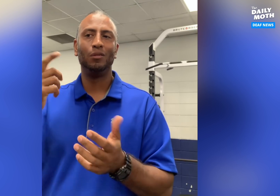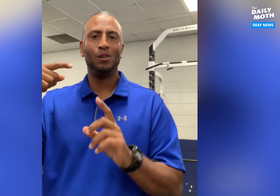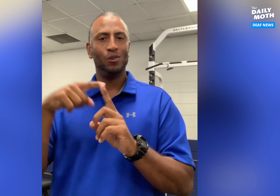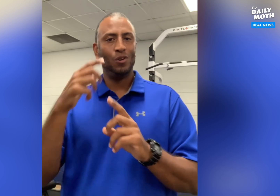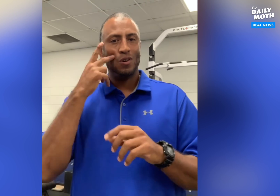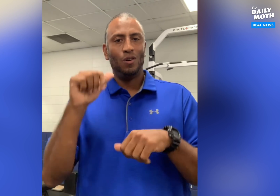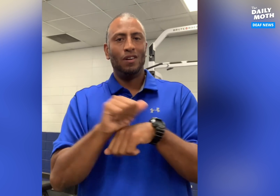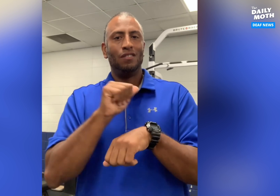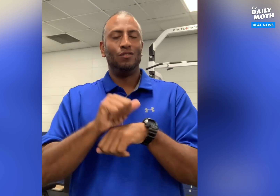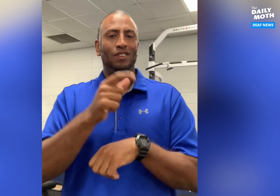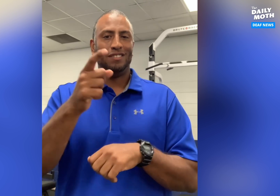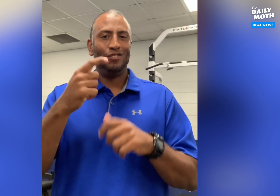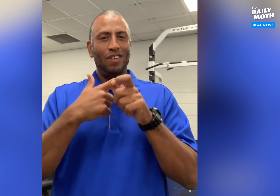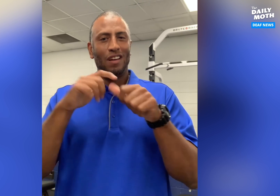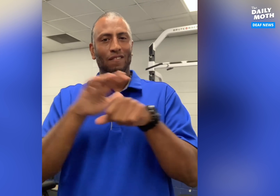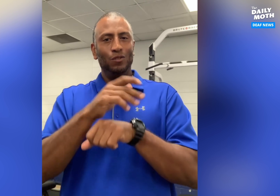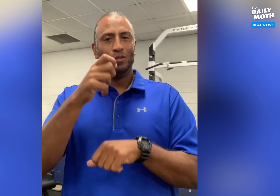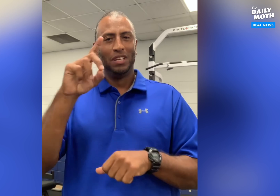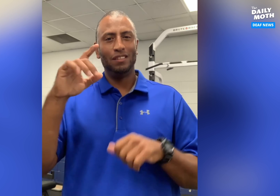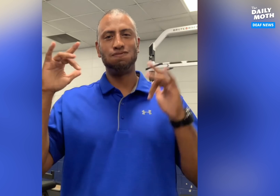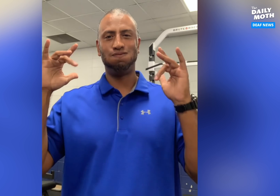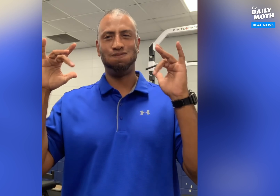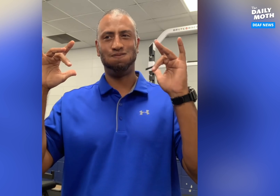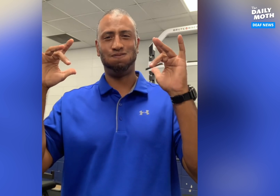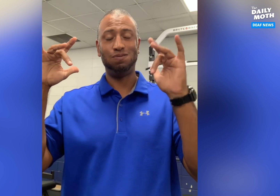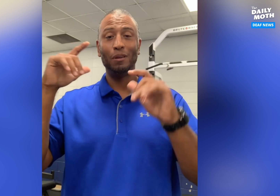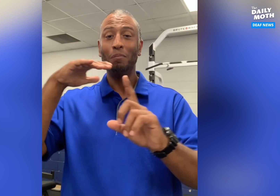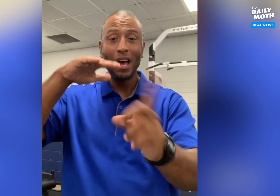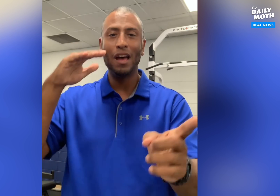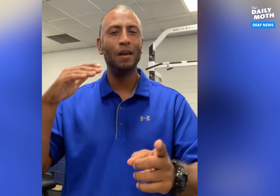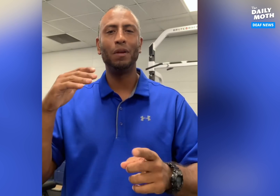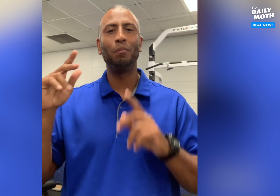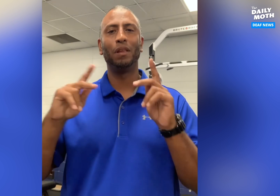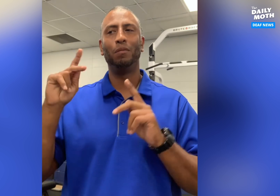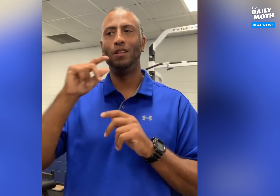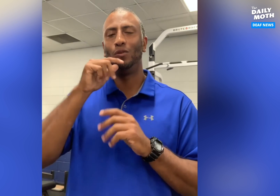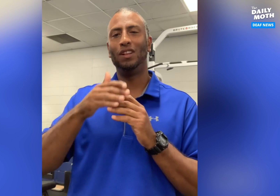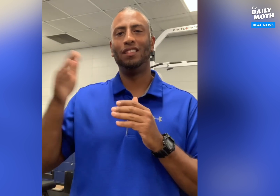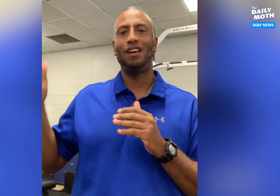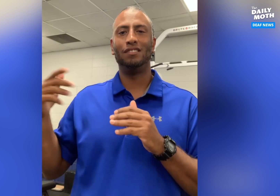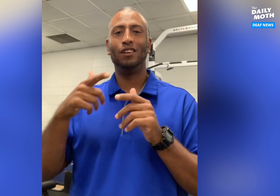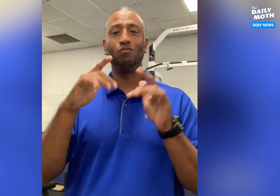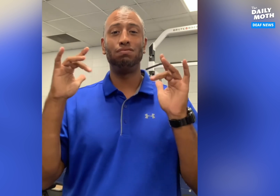It's because of the dangers present in running full speed across the field to tackle someone. Sometimes there is an opponent next to you